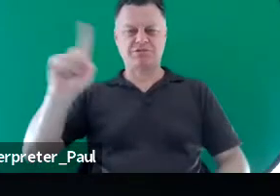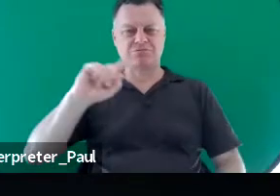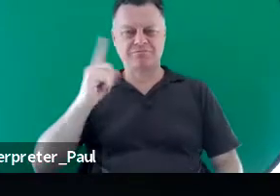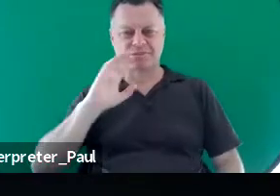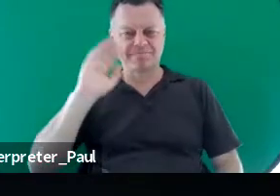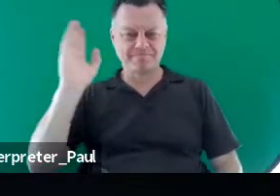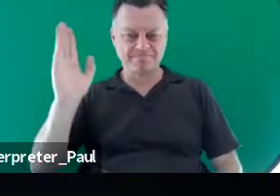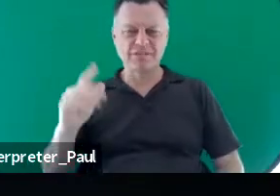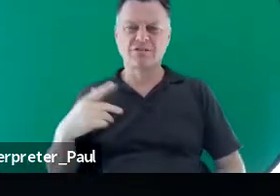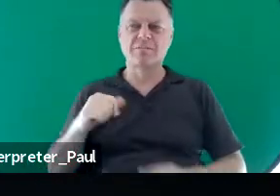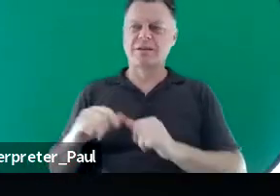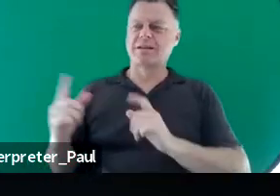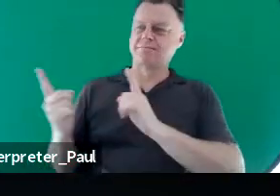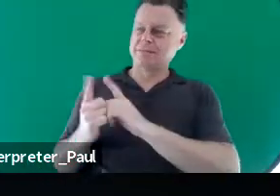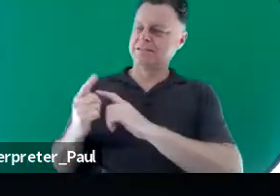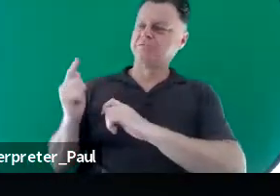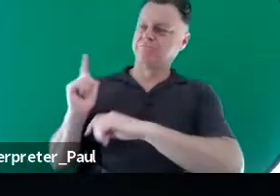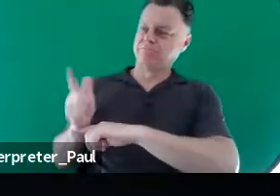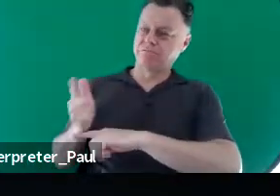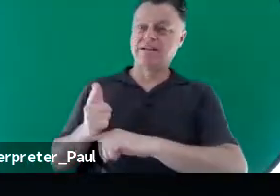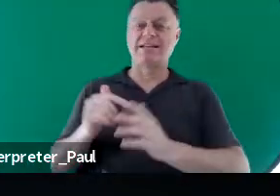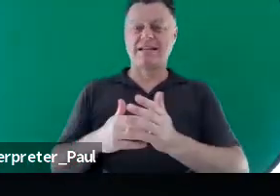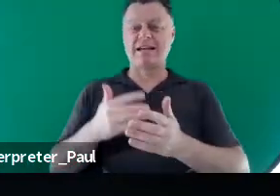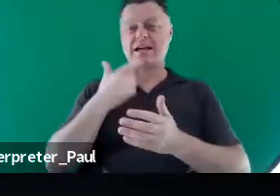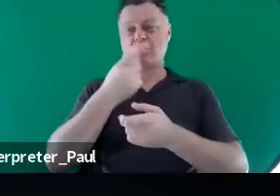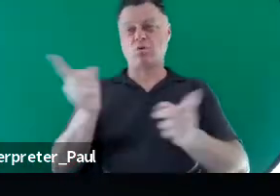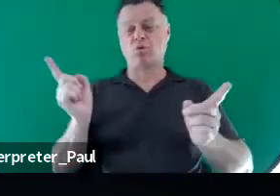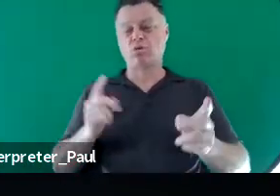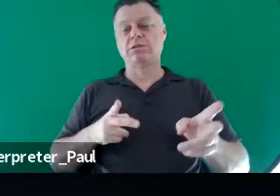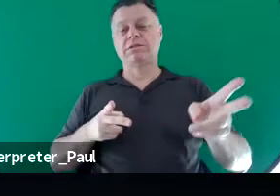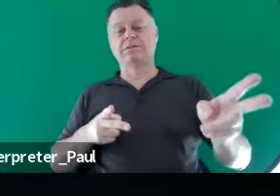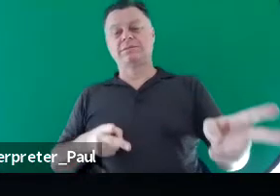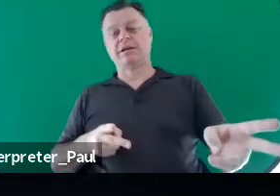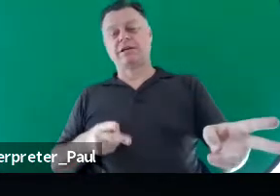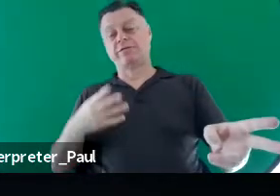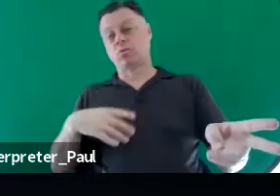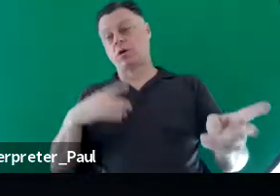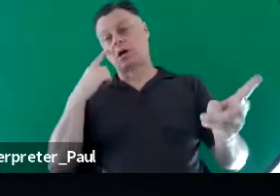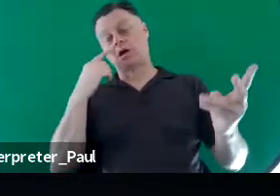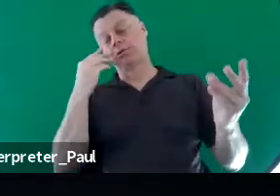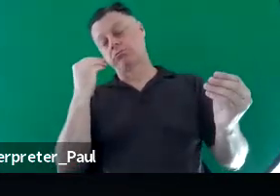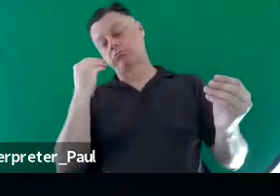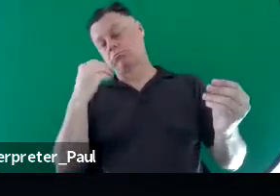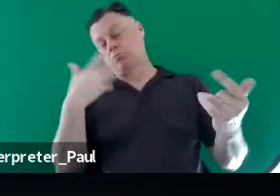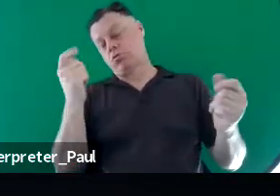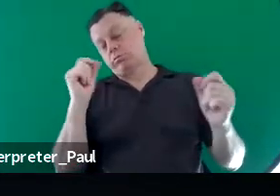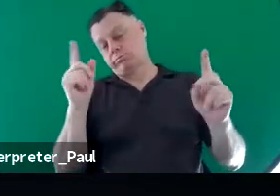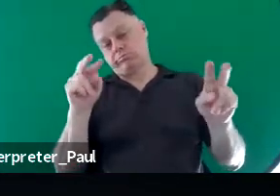So the invitation is just to sit back, relax, close your eyes if you can and just listen.